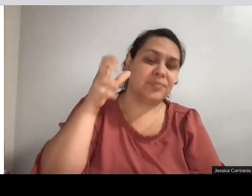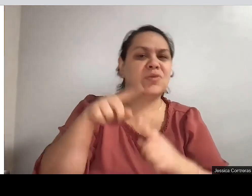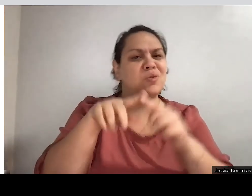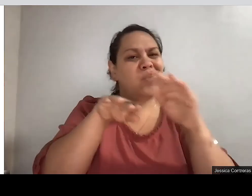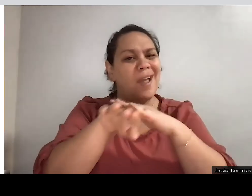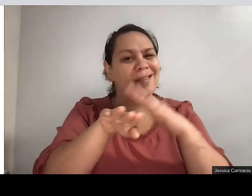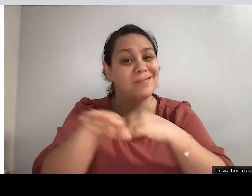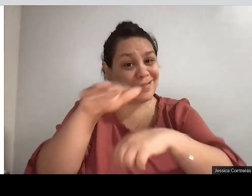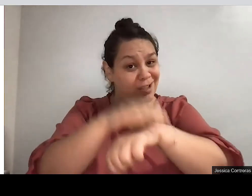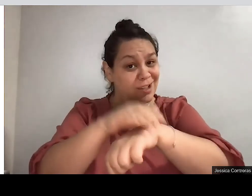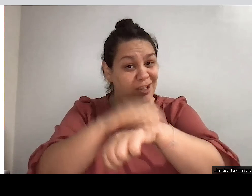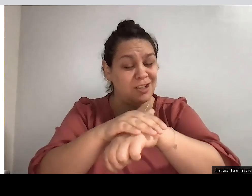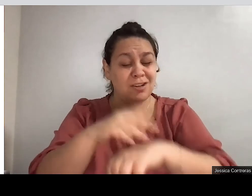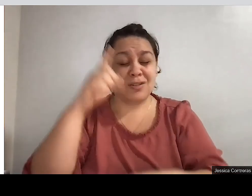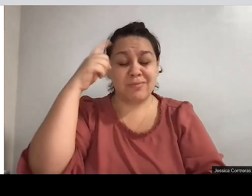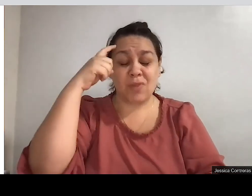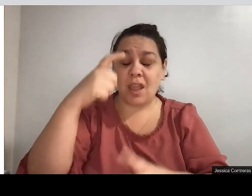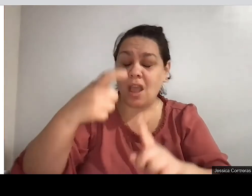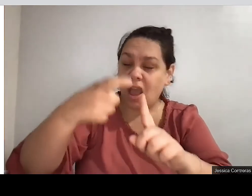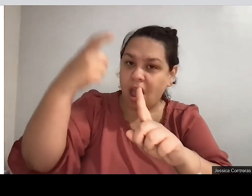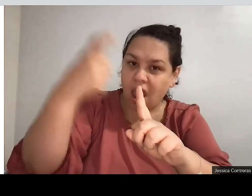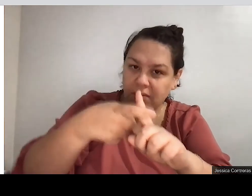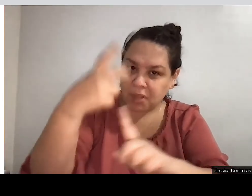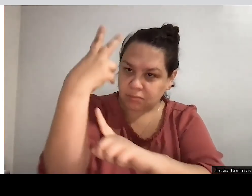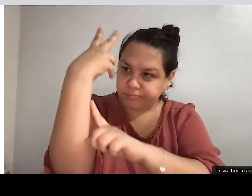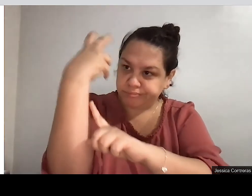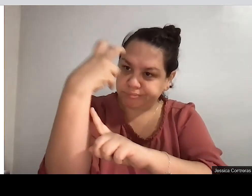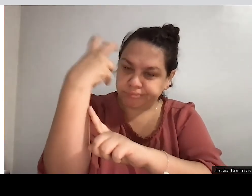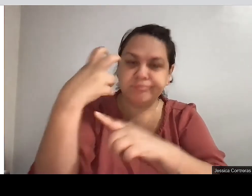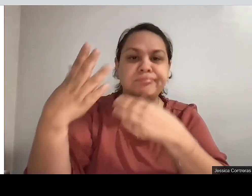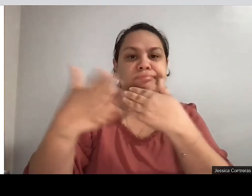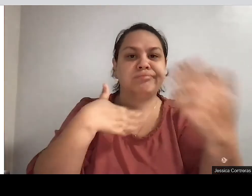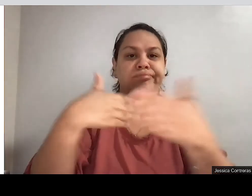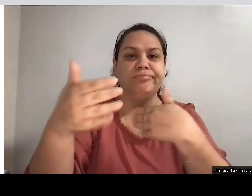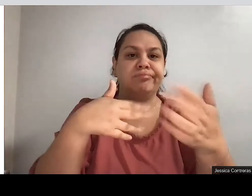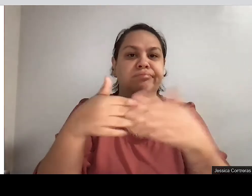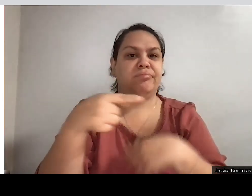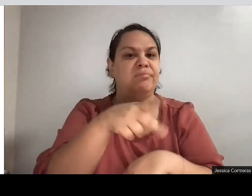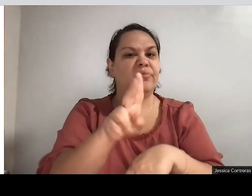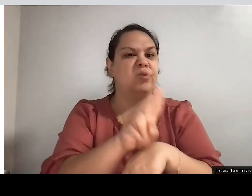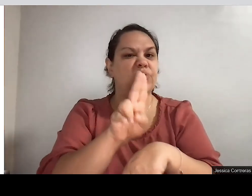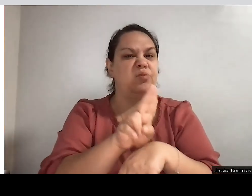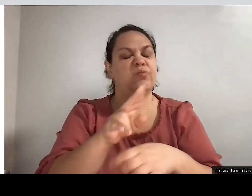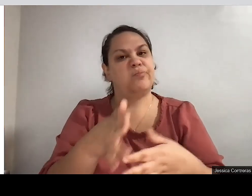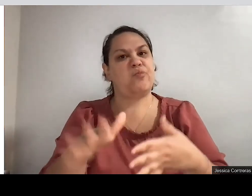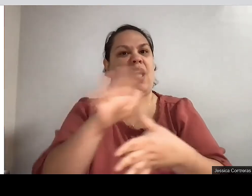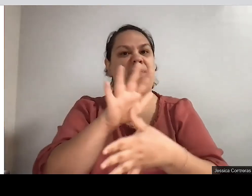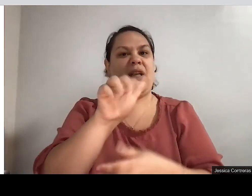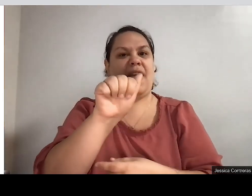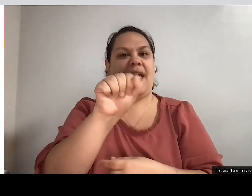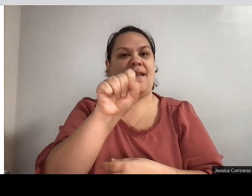or audition to process written English. They can and do automatically retrieve English words,